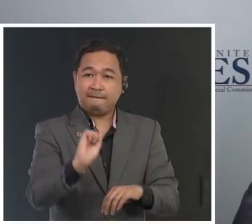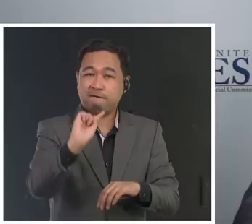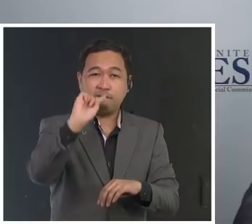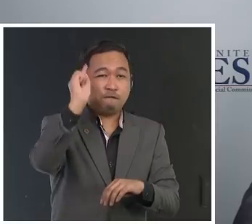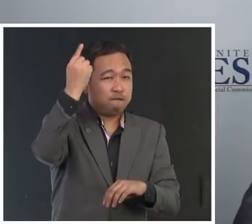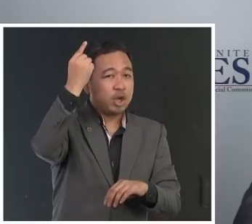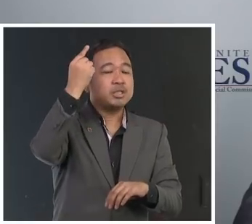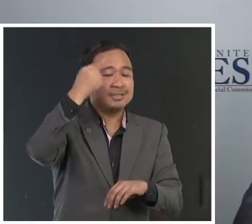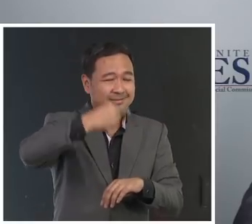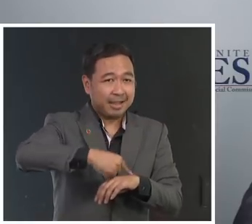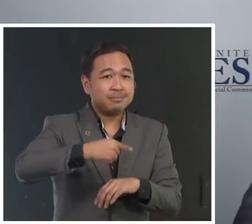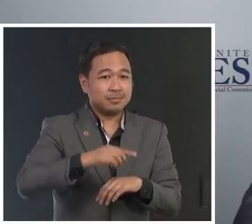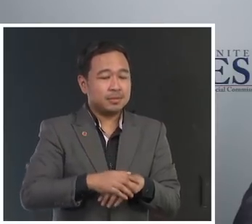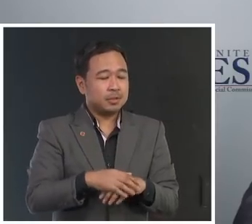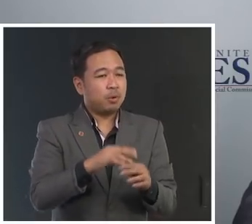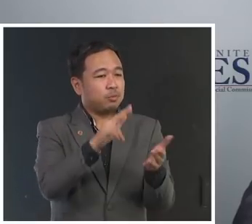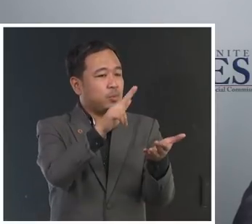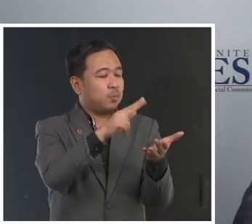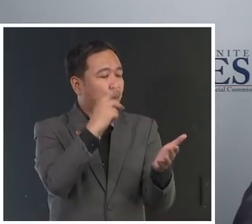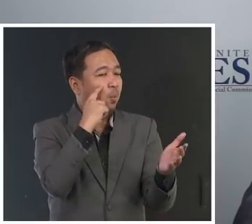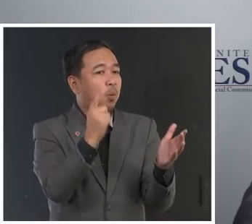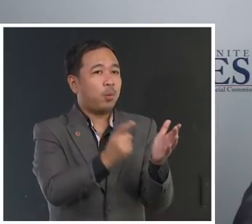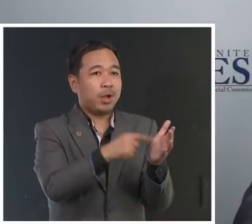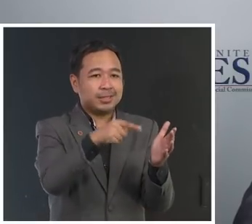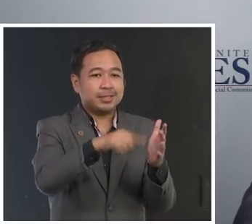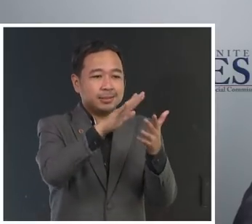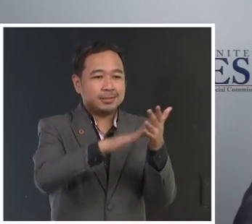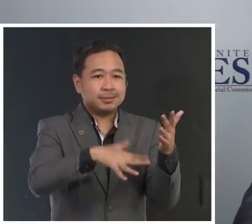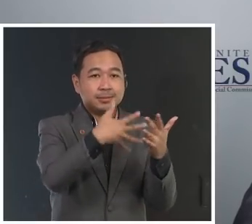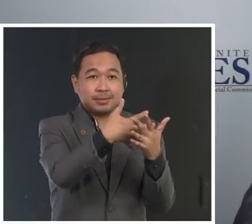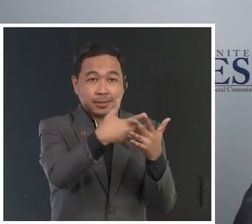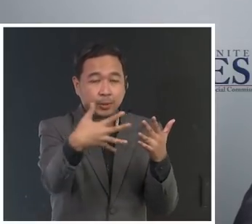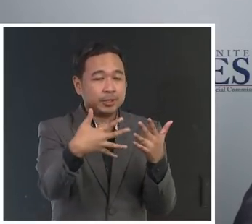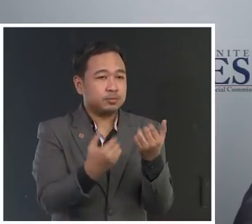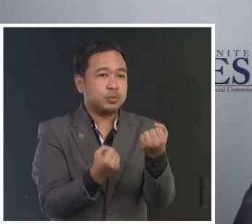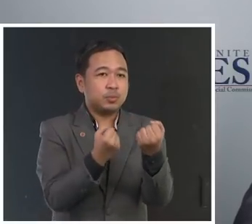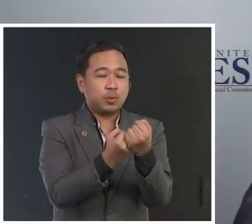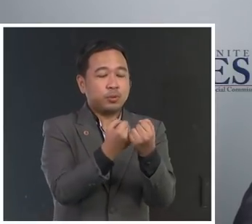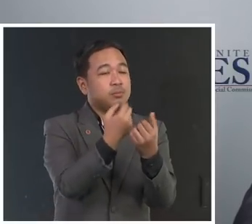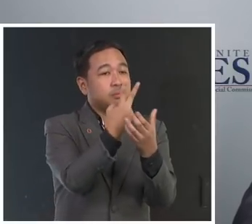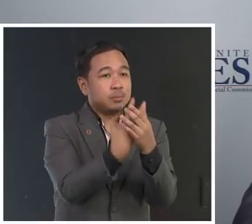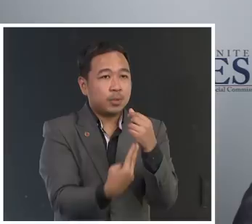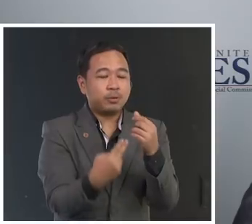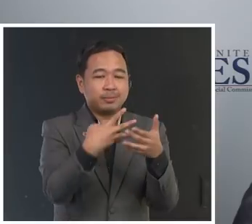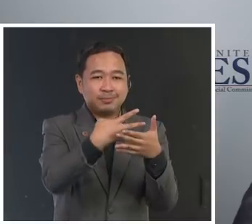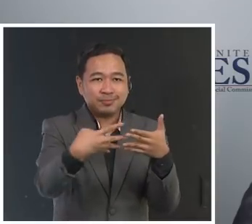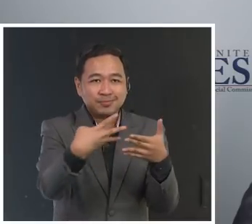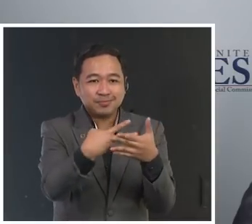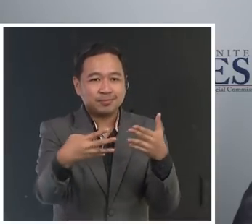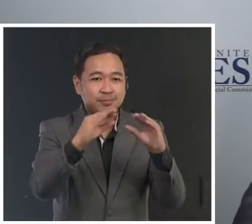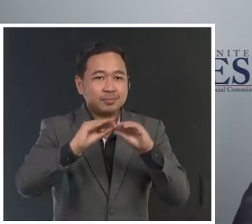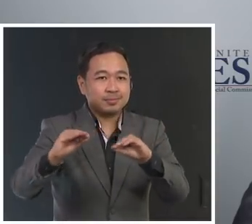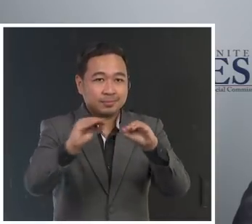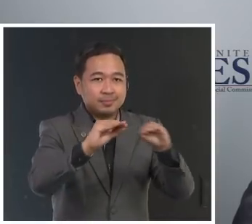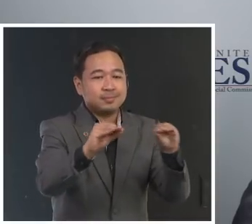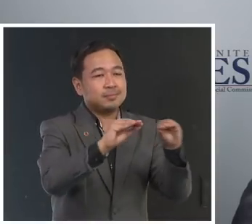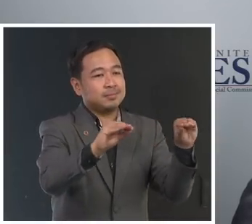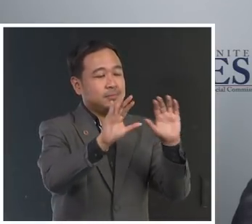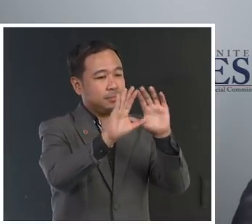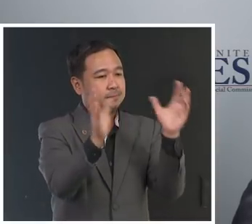The Convention on the Rights of Persons with Disabilities, adopted in 2006 and effective since 2008, for the